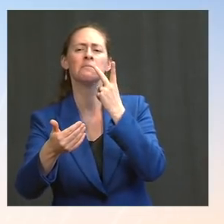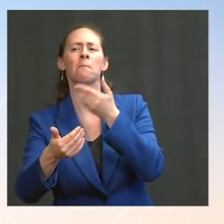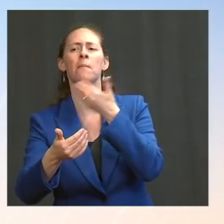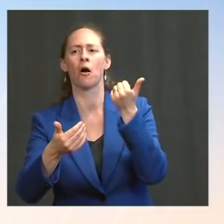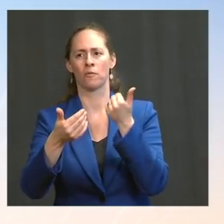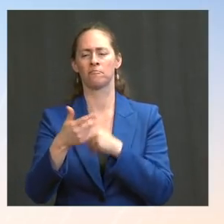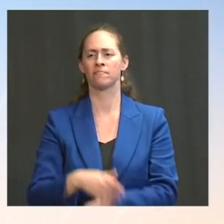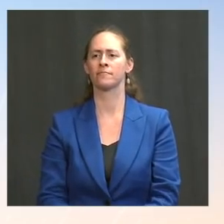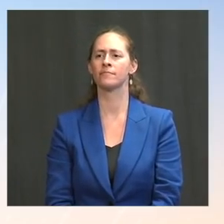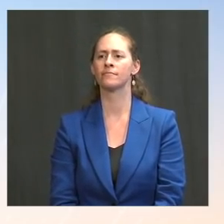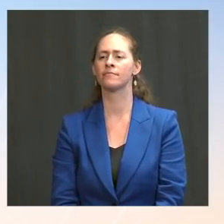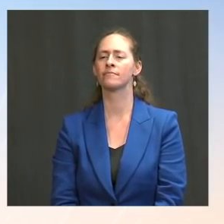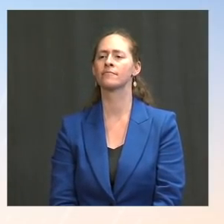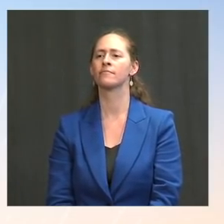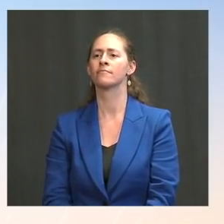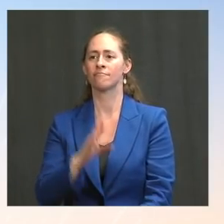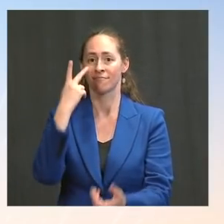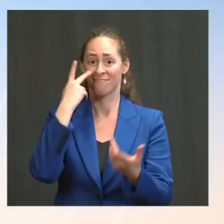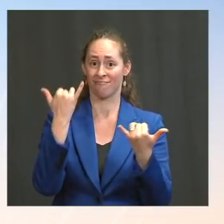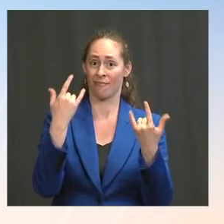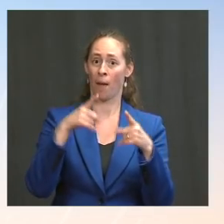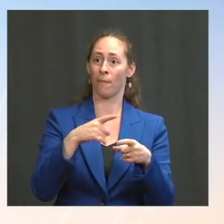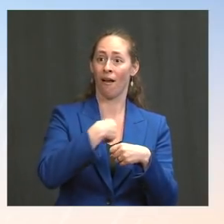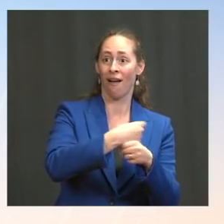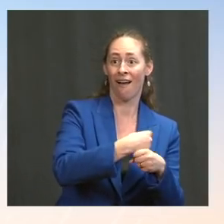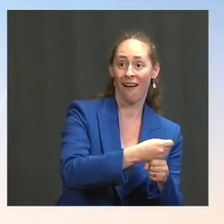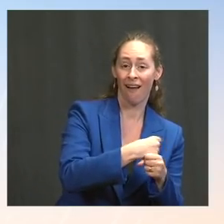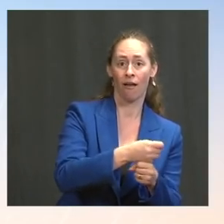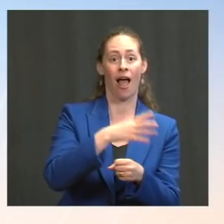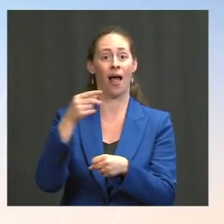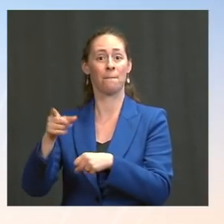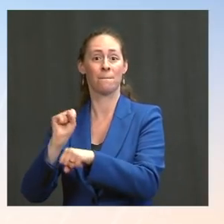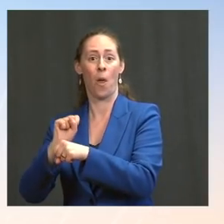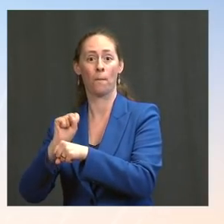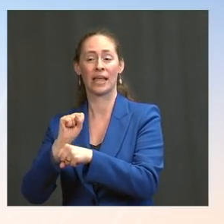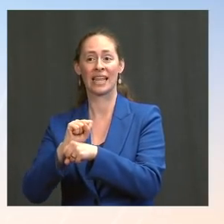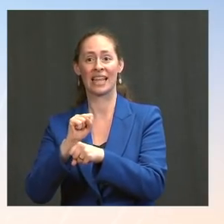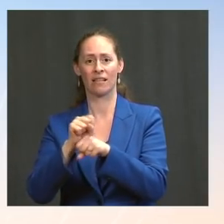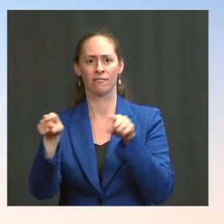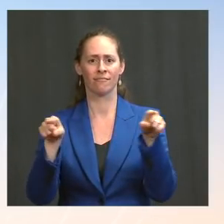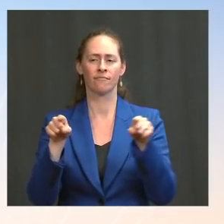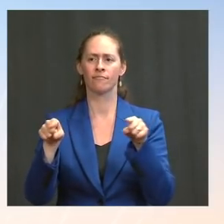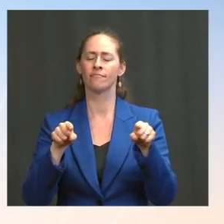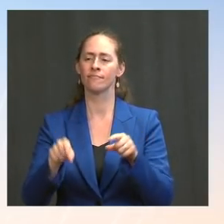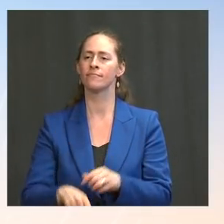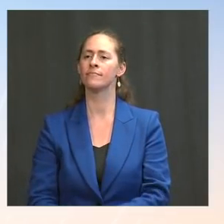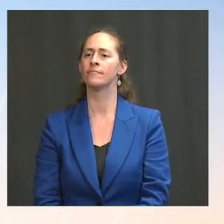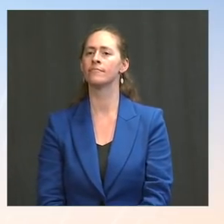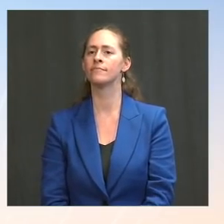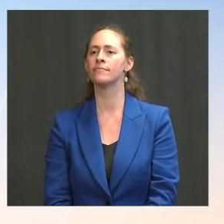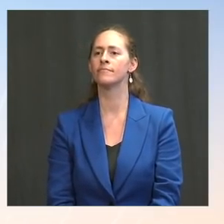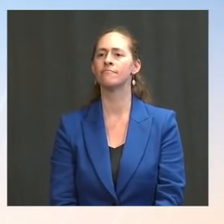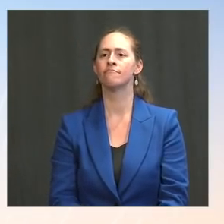both on the production side and the employment side. The -- we -- at least the indications we're hearing from industry participants